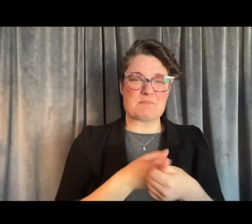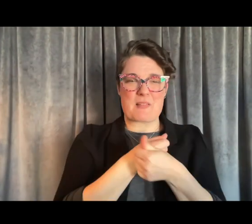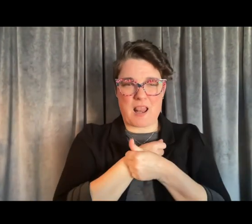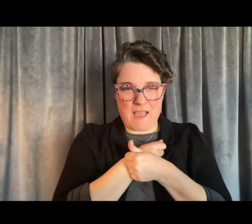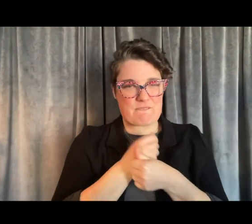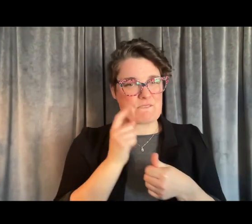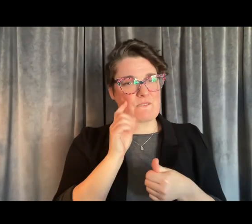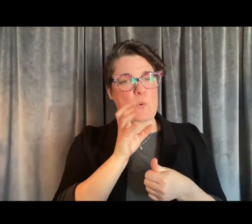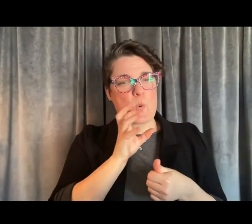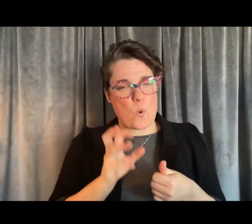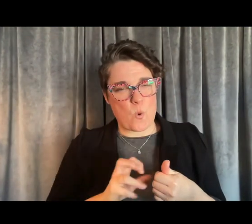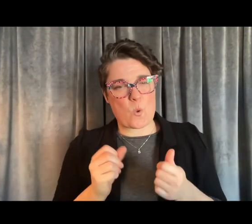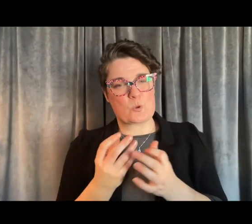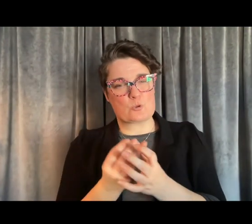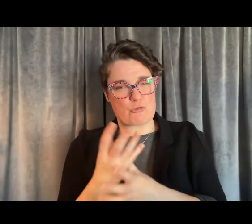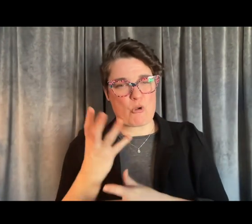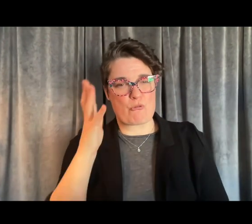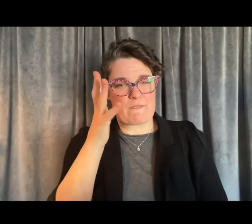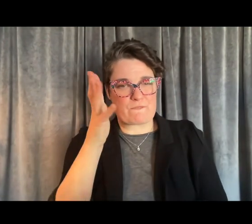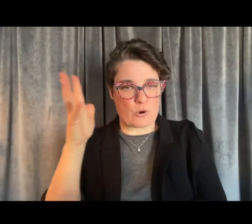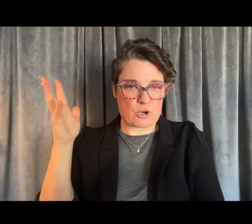deep love for old growth forest.